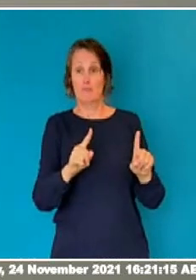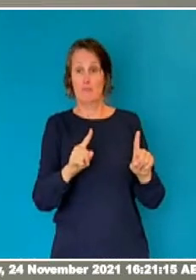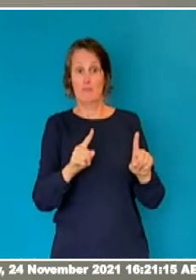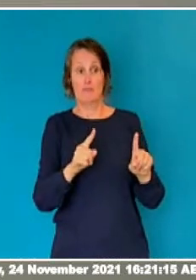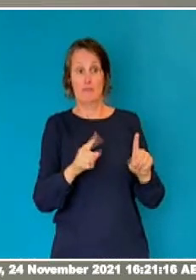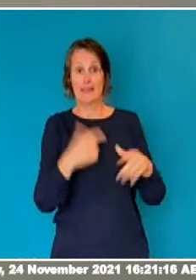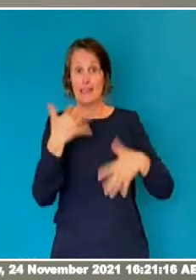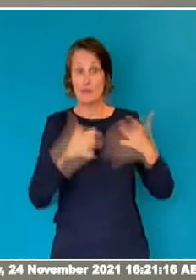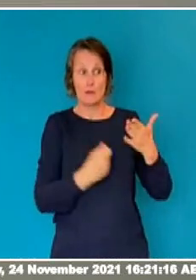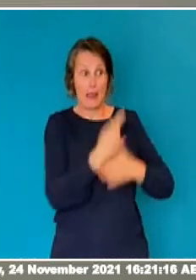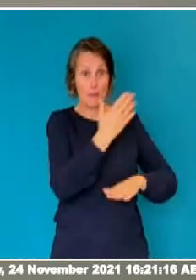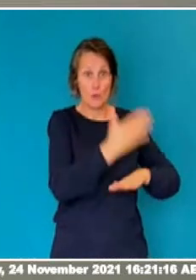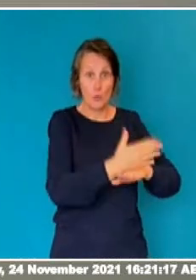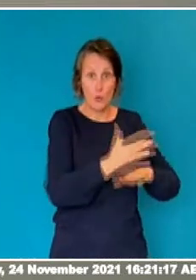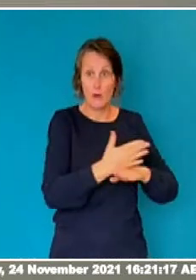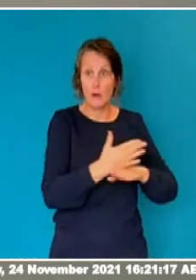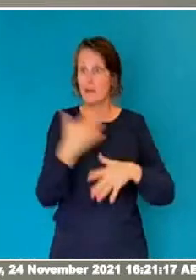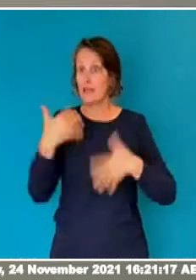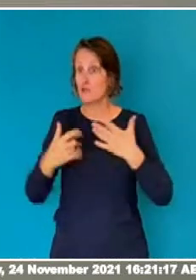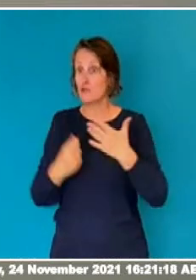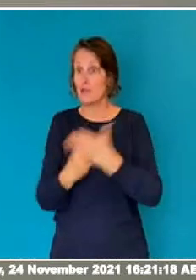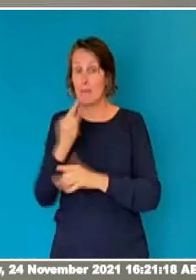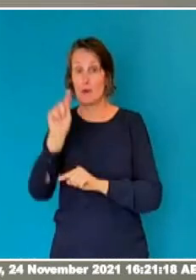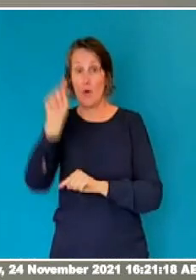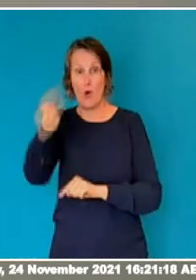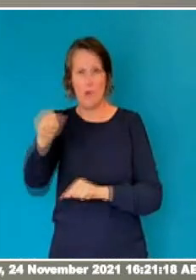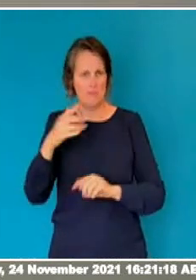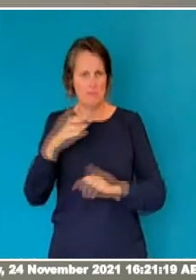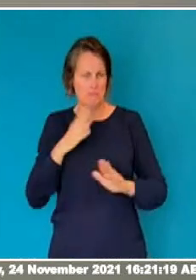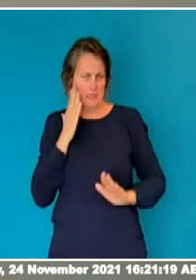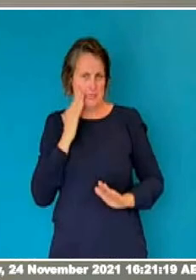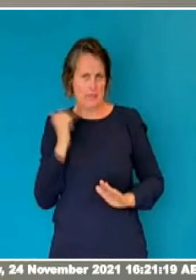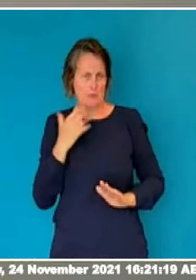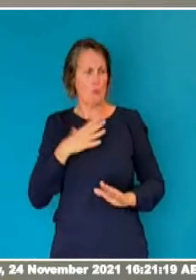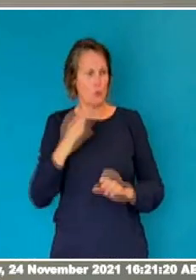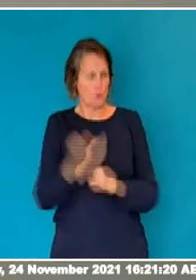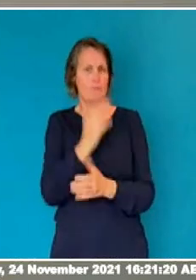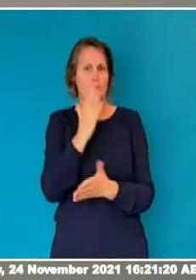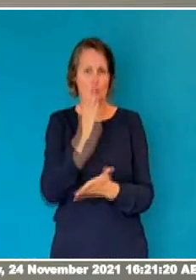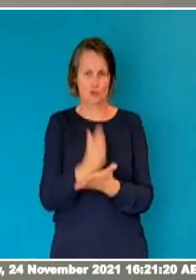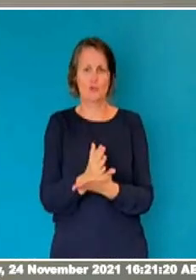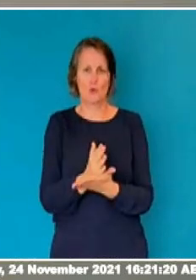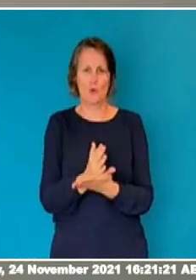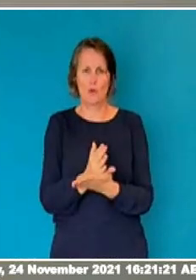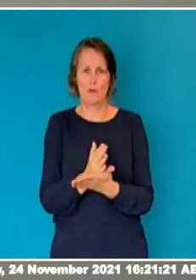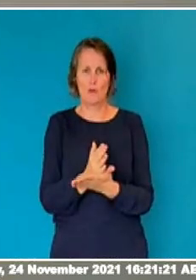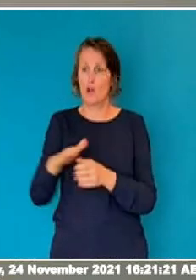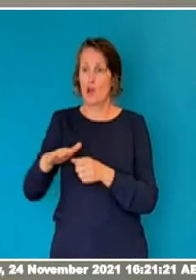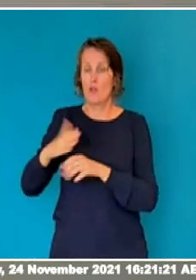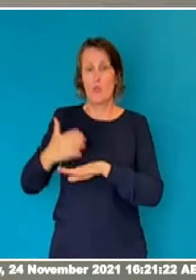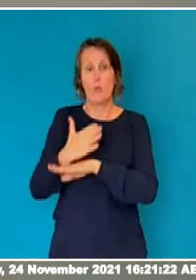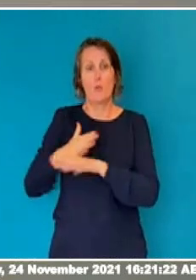statistics. We absolutely want to ensure that we remove any barriers and accommodate